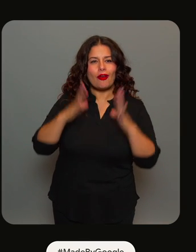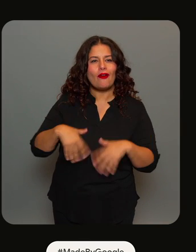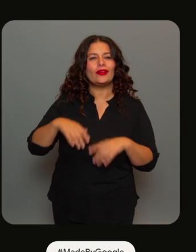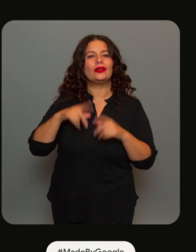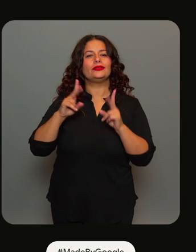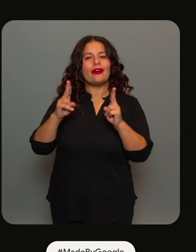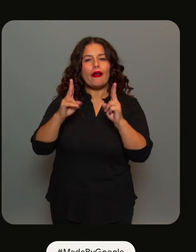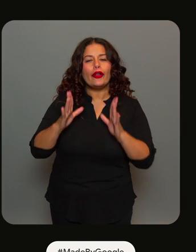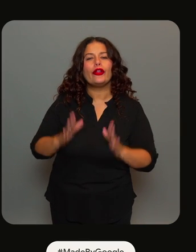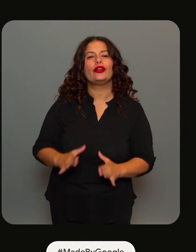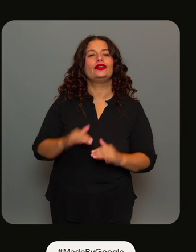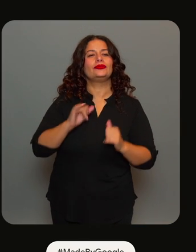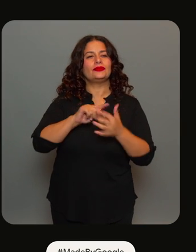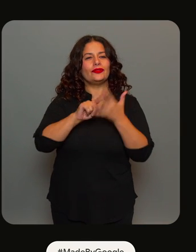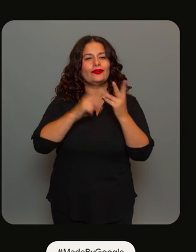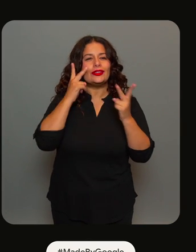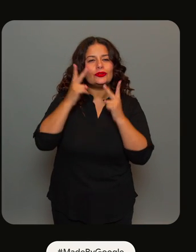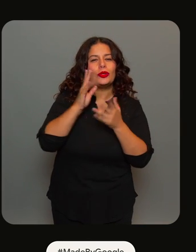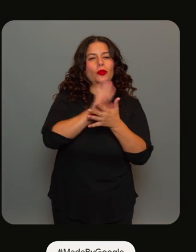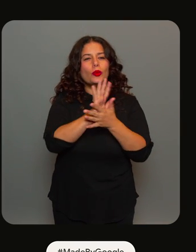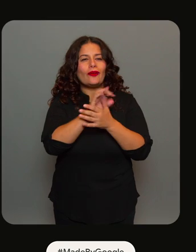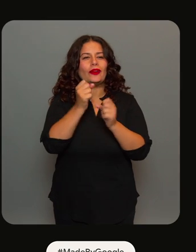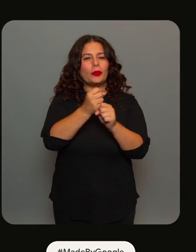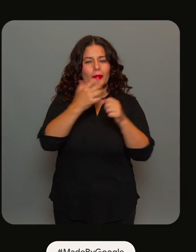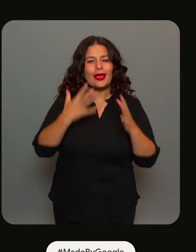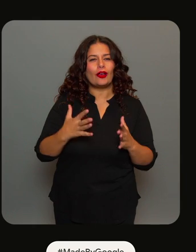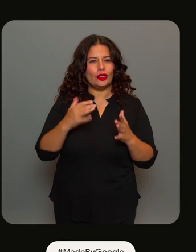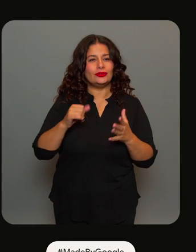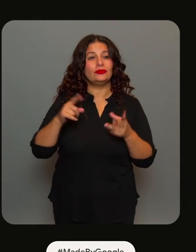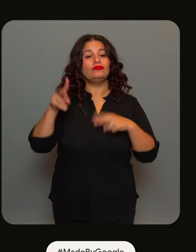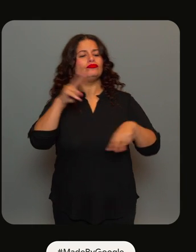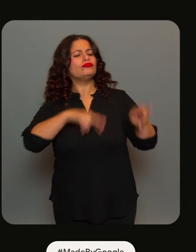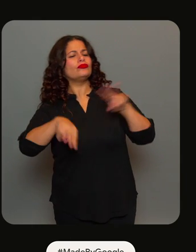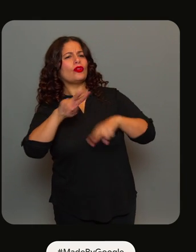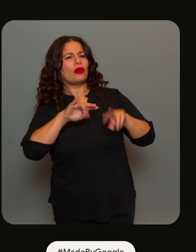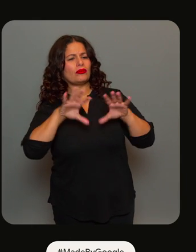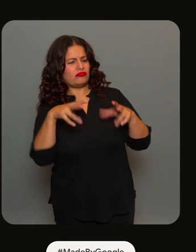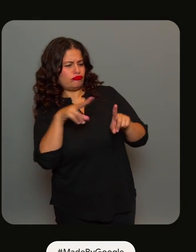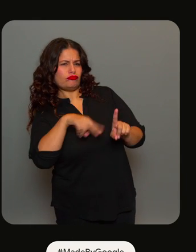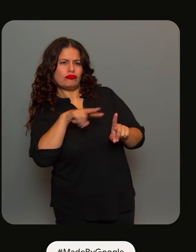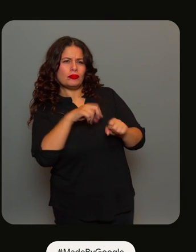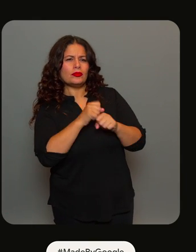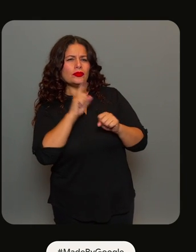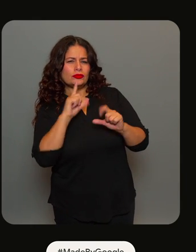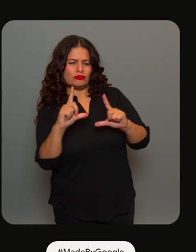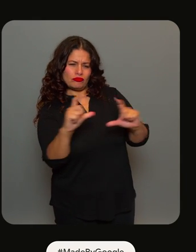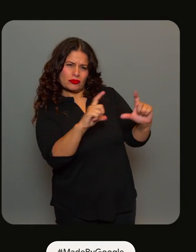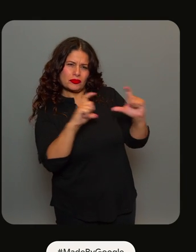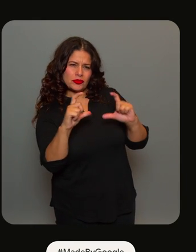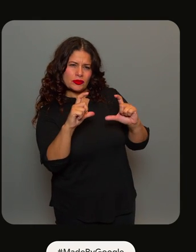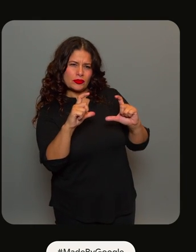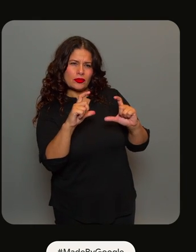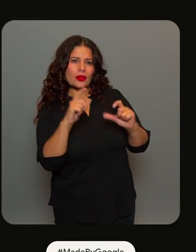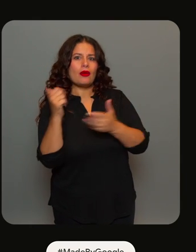from Diversify Photo to evaluate how we are delivering improvements to Real Tone.